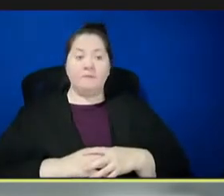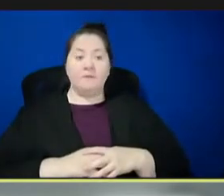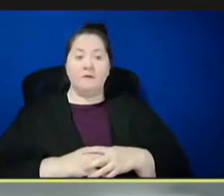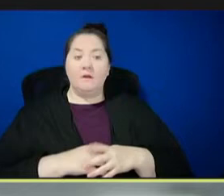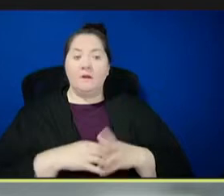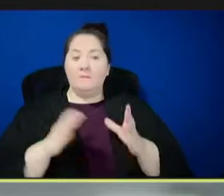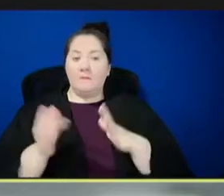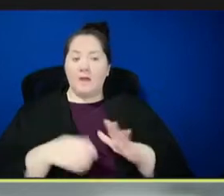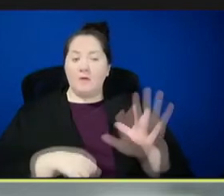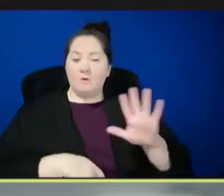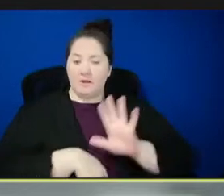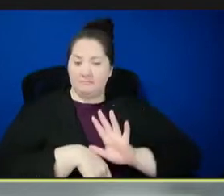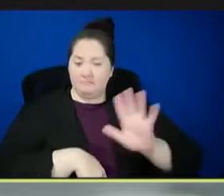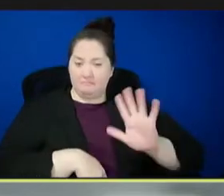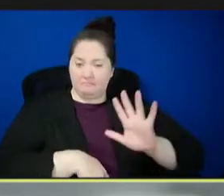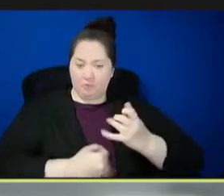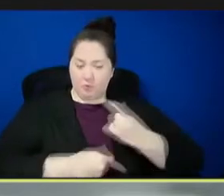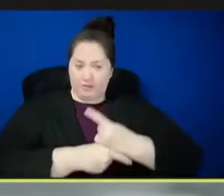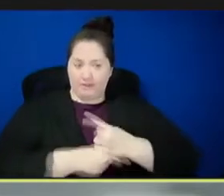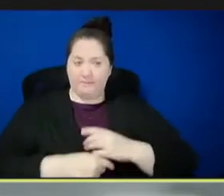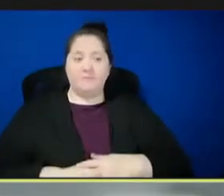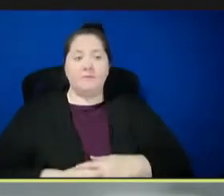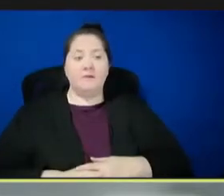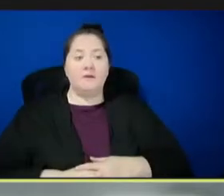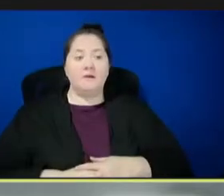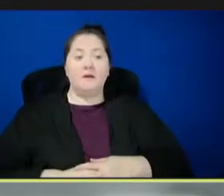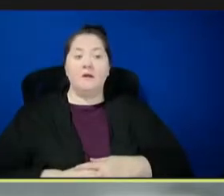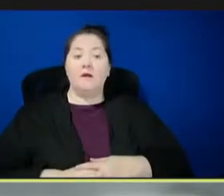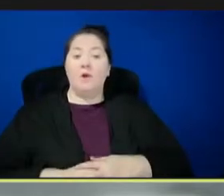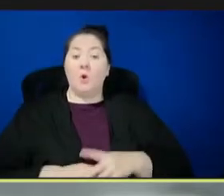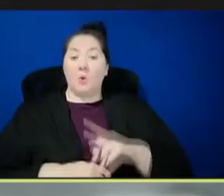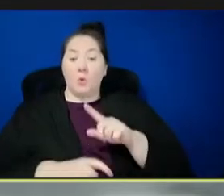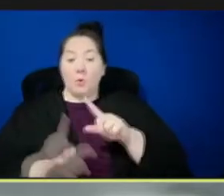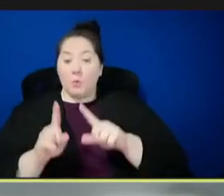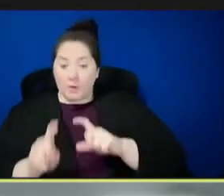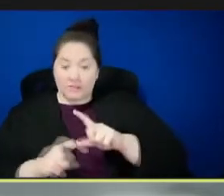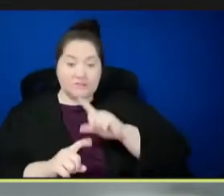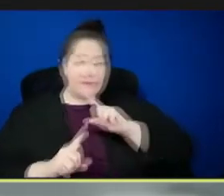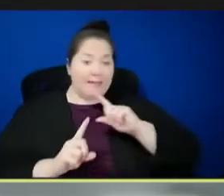5 p.m. Public comments are not a question and answer session. They represent an opportunity